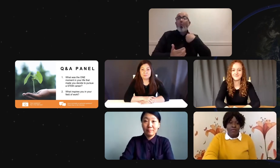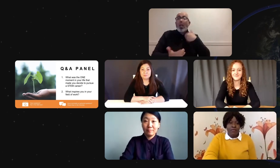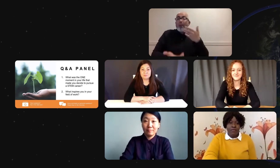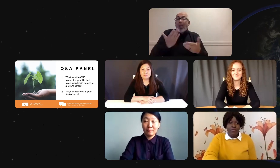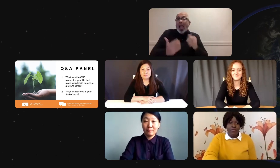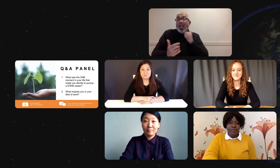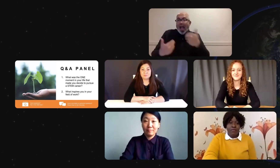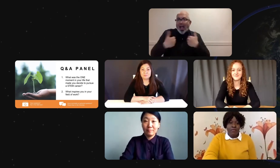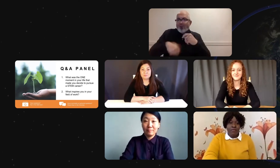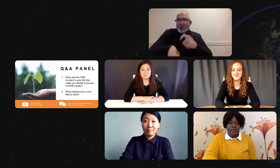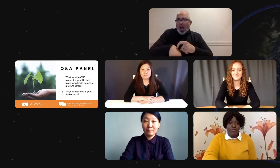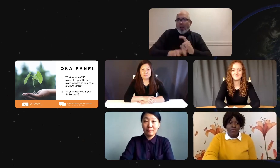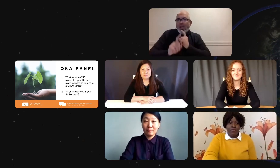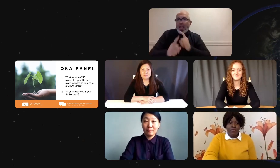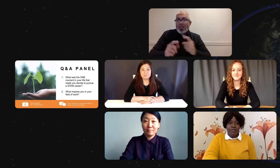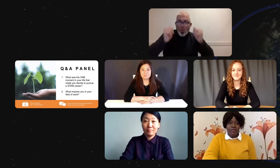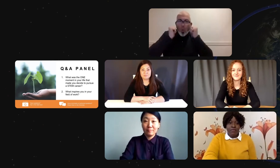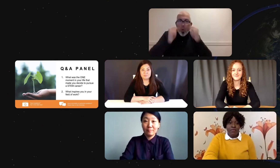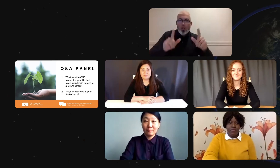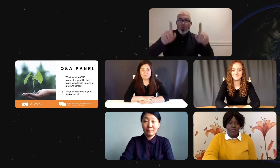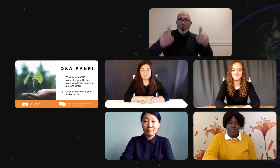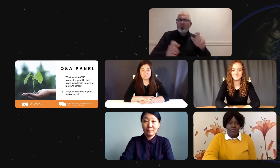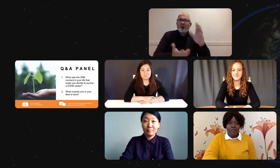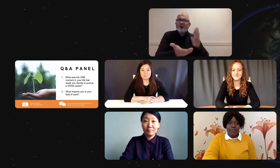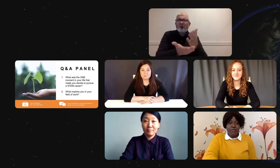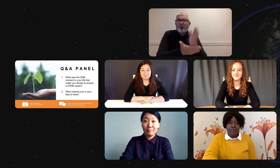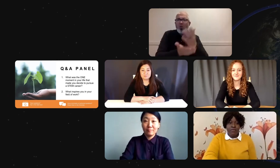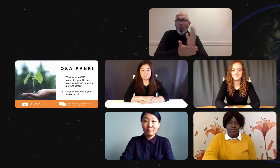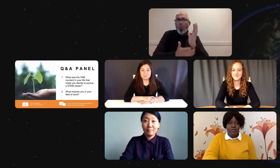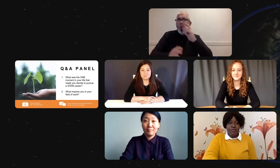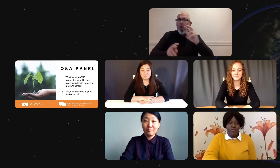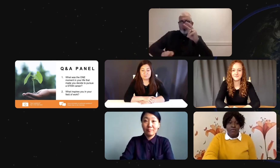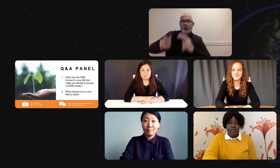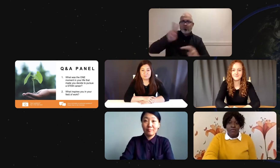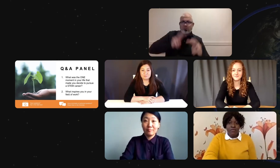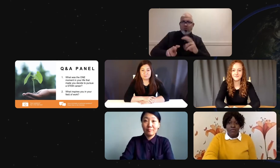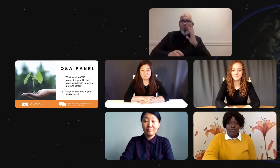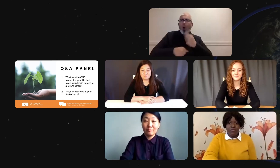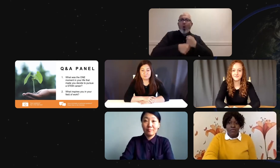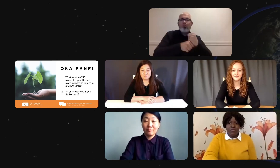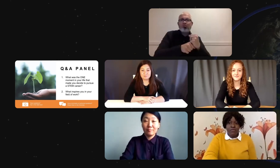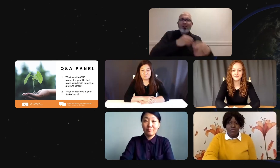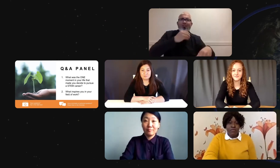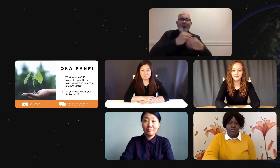With the Q&A, we may not have time to respond to all the questions here. That's fine.